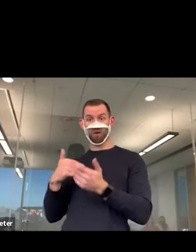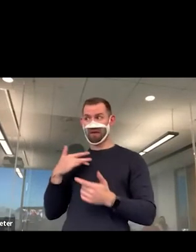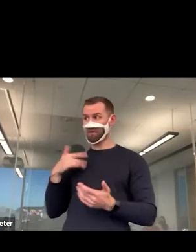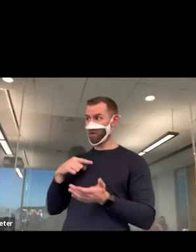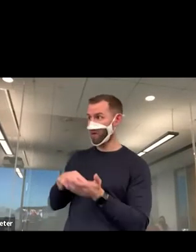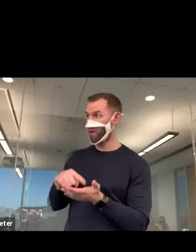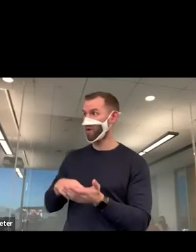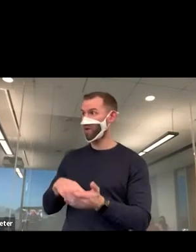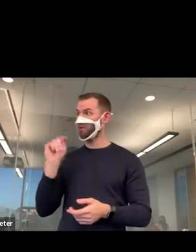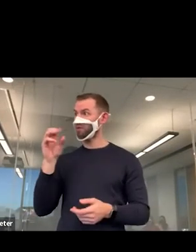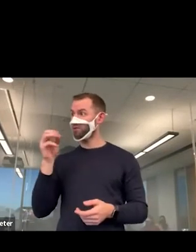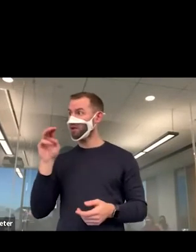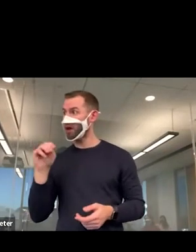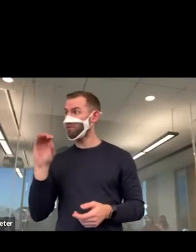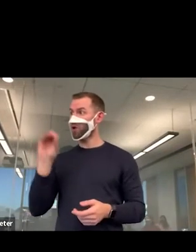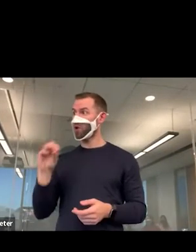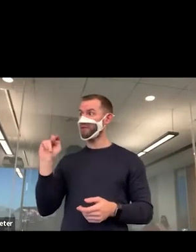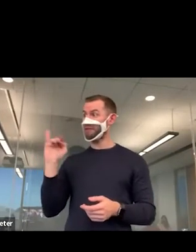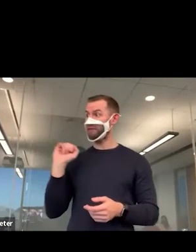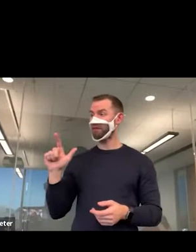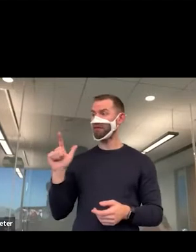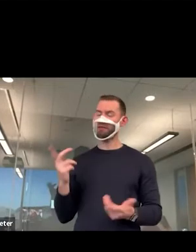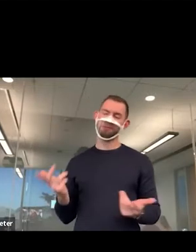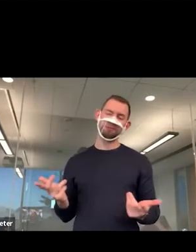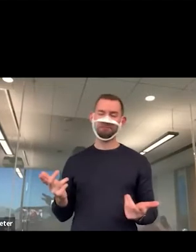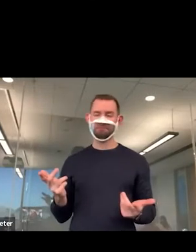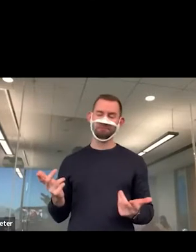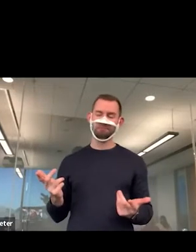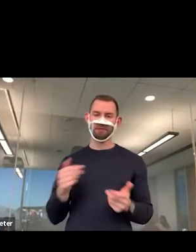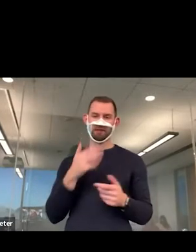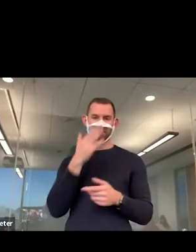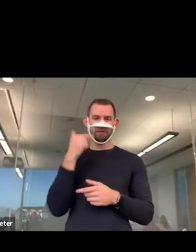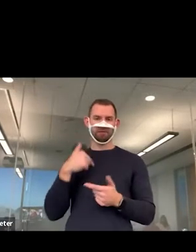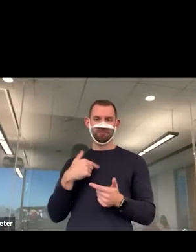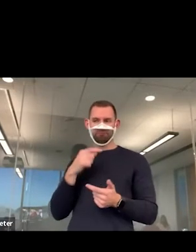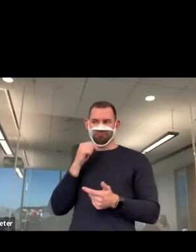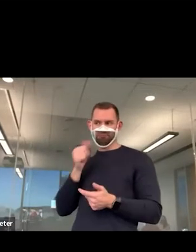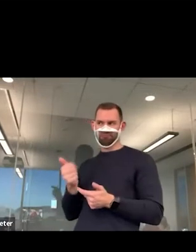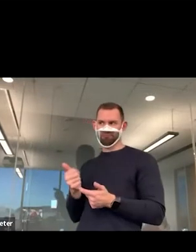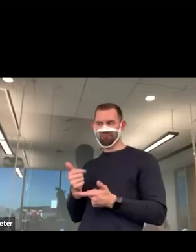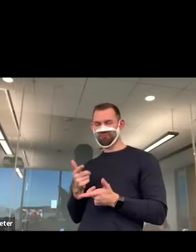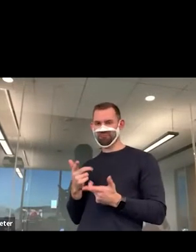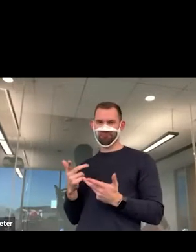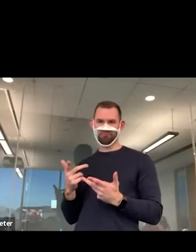i ever delivered on my side of the bargain but what he did was he got me into trainings and other